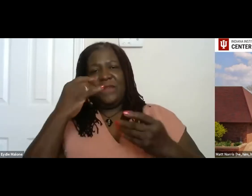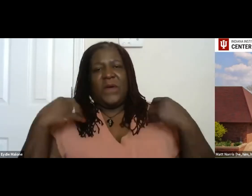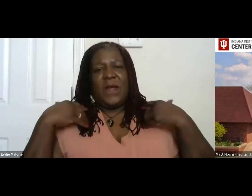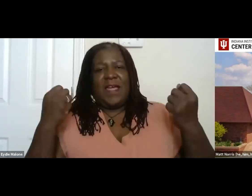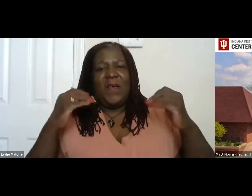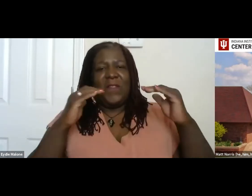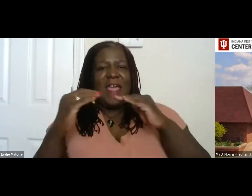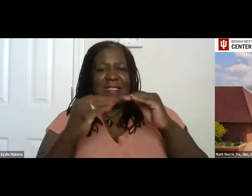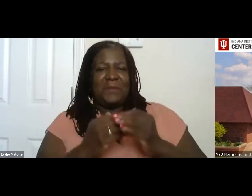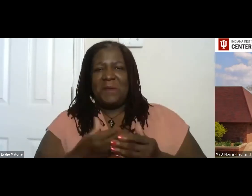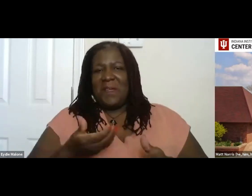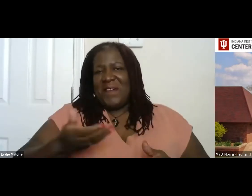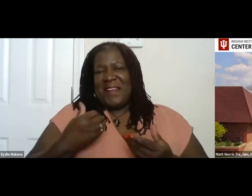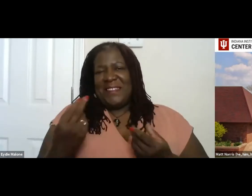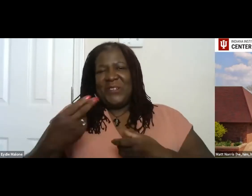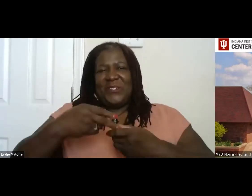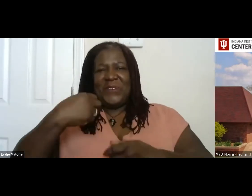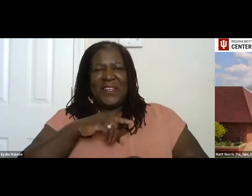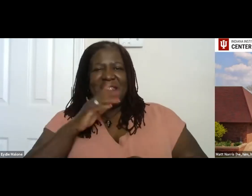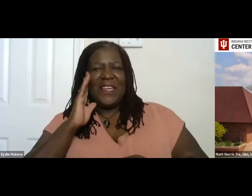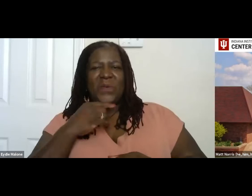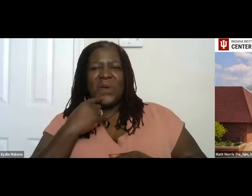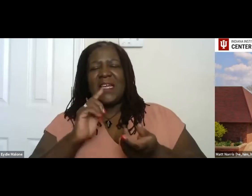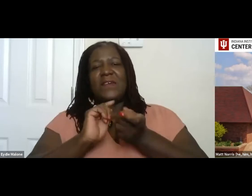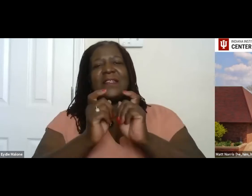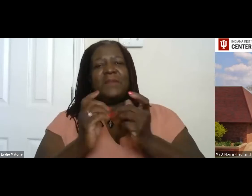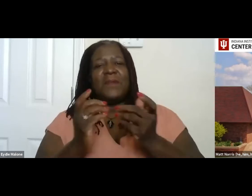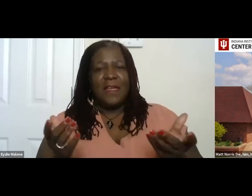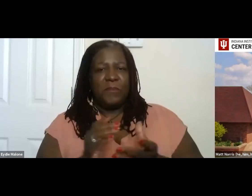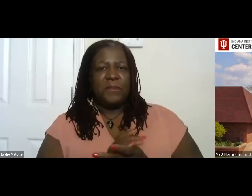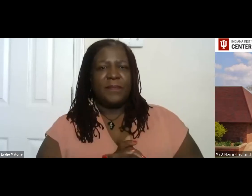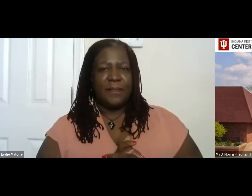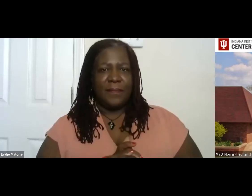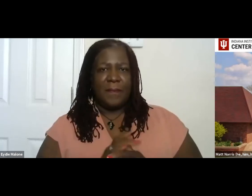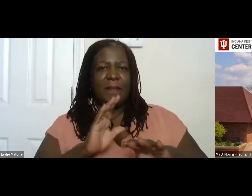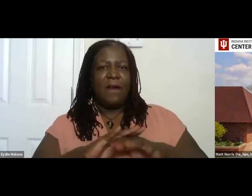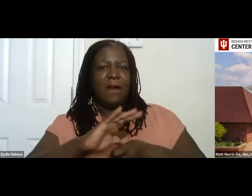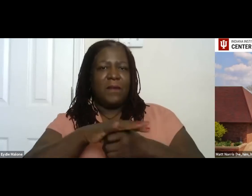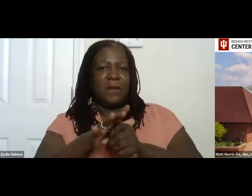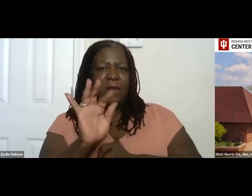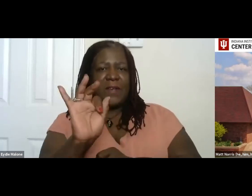him to join us. And he is going to give us an update on our COVID-19 project here at